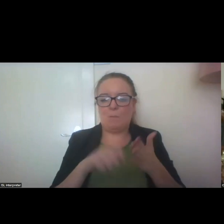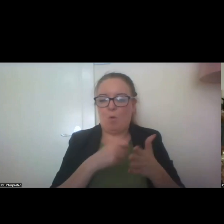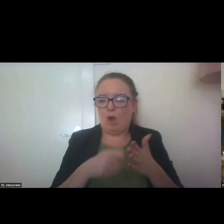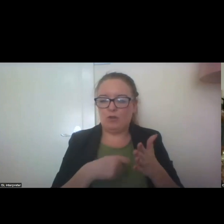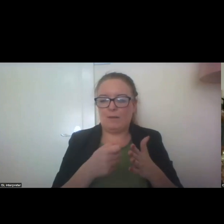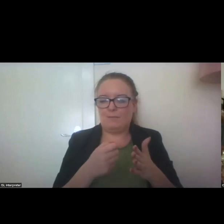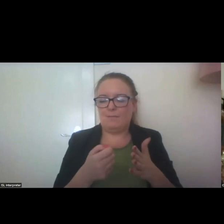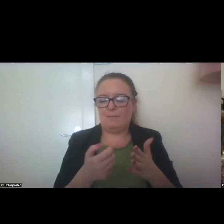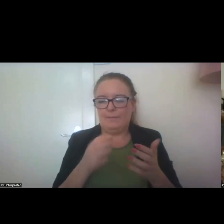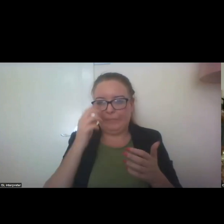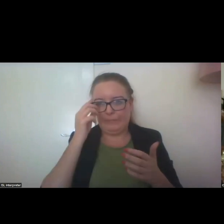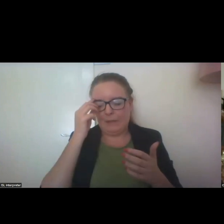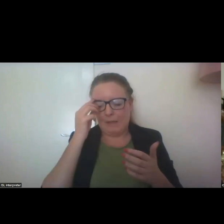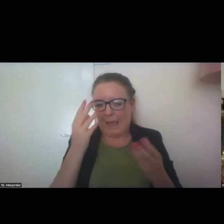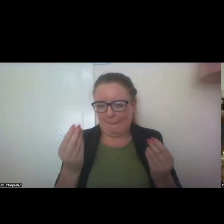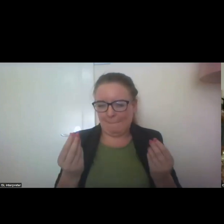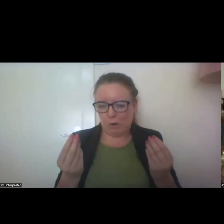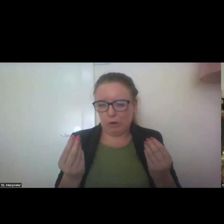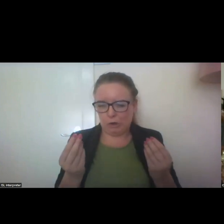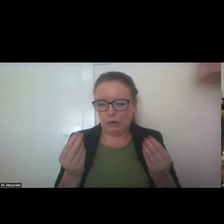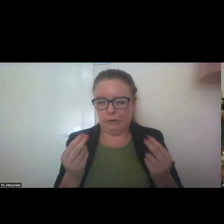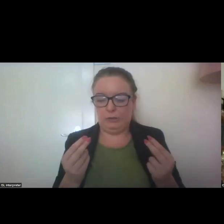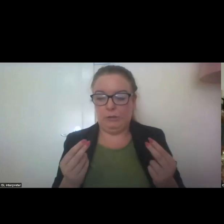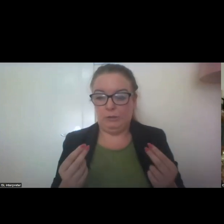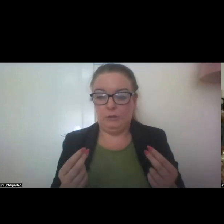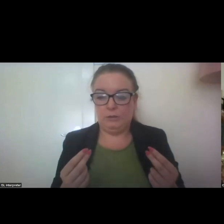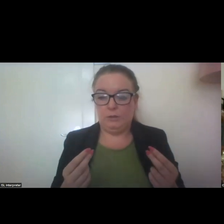how much of the work is going to be put in place from our side